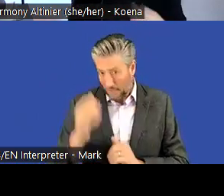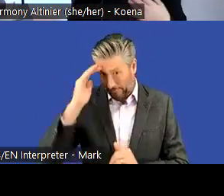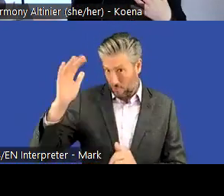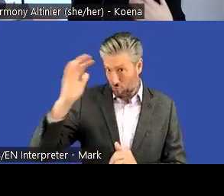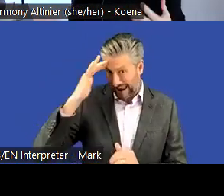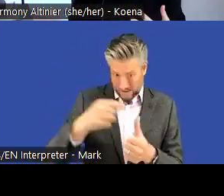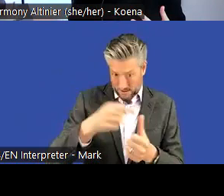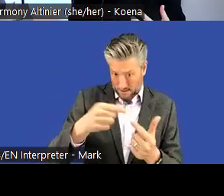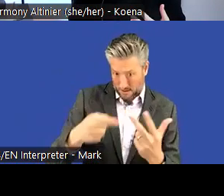there's a big step.